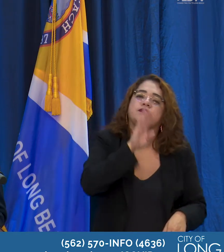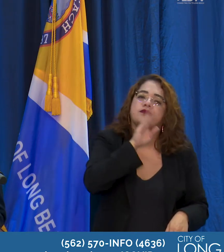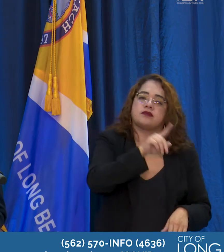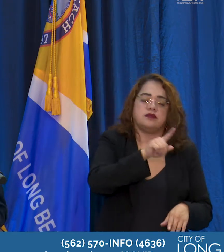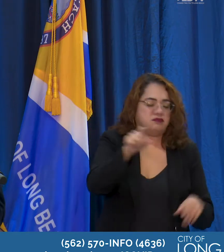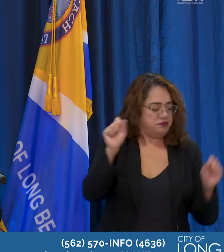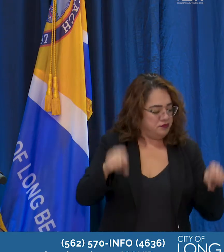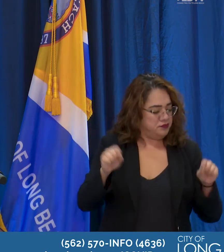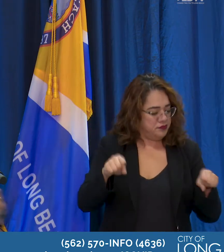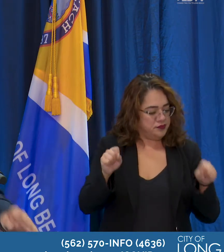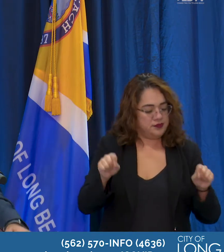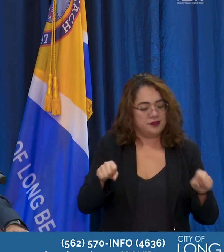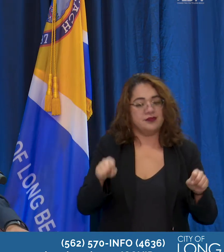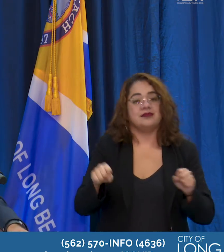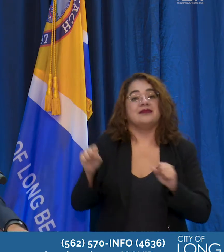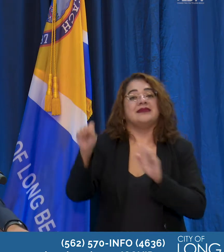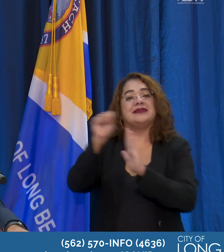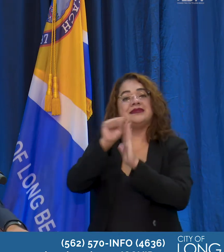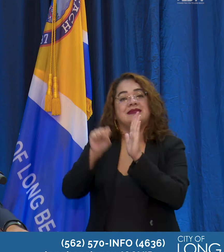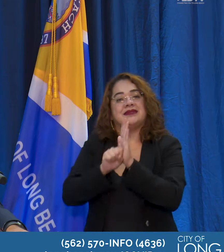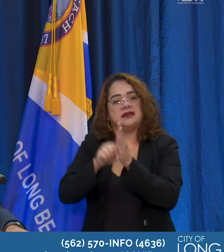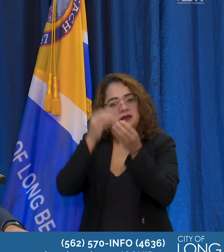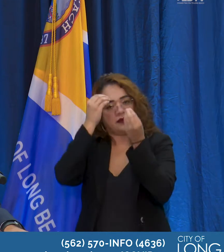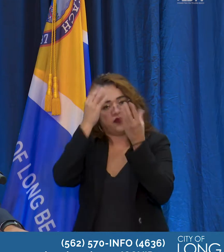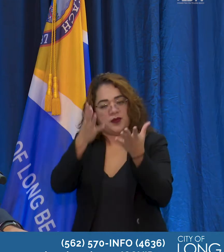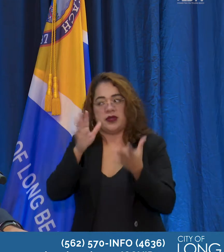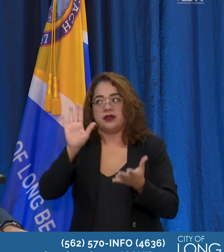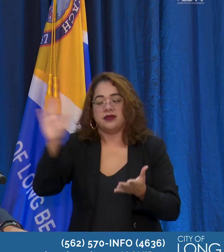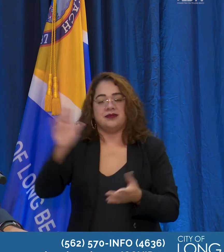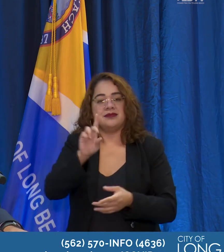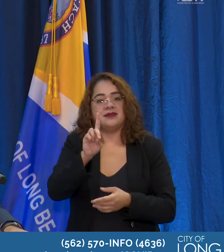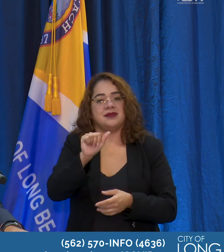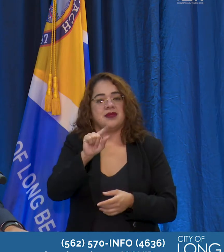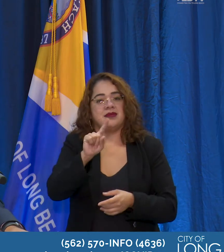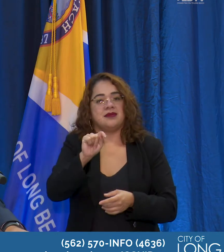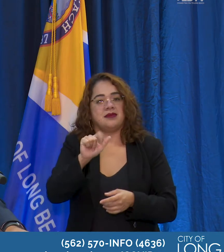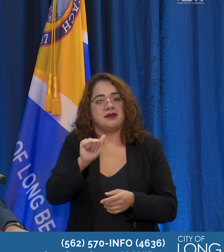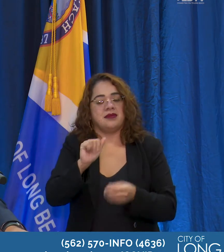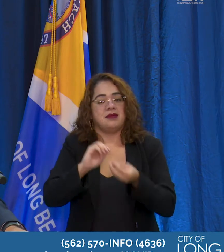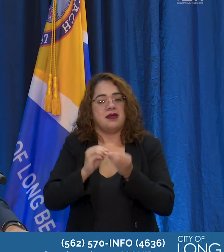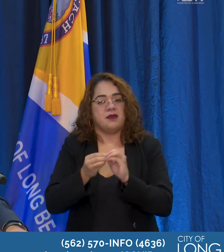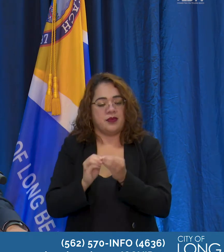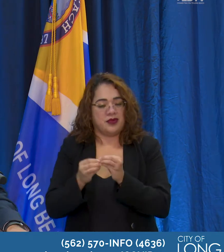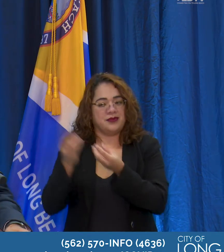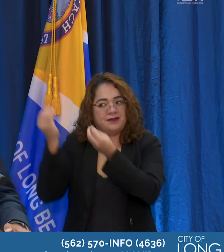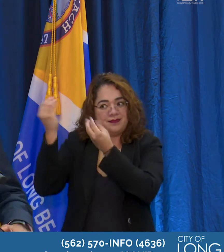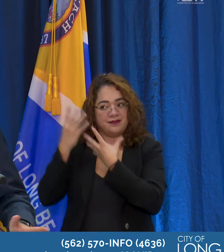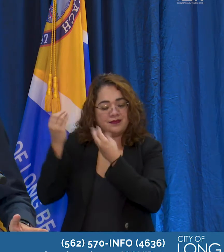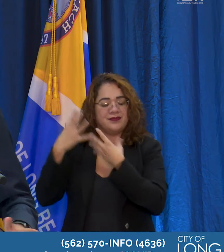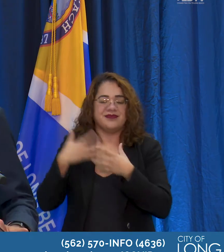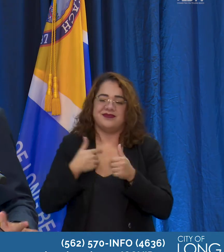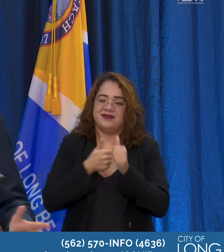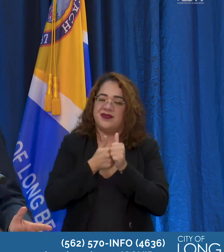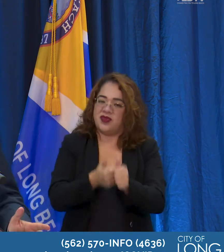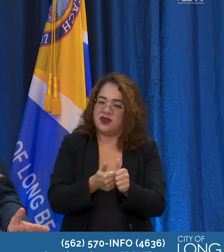state data. And turning to that, I want to talk about restaurants and bars. First to all of our restaurants out